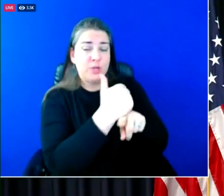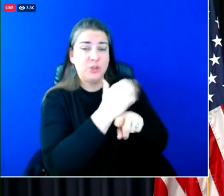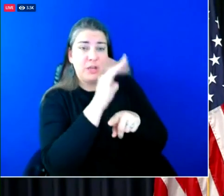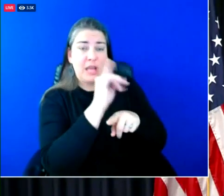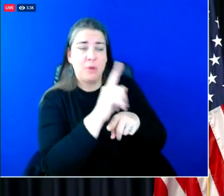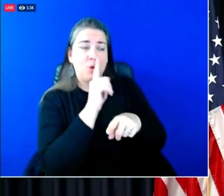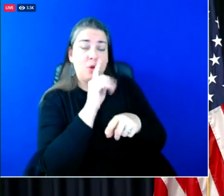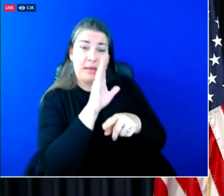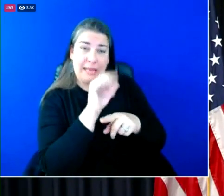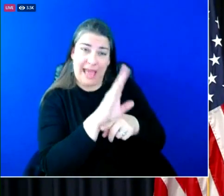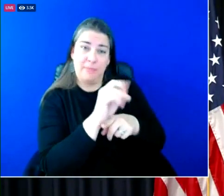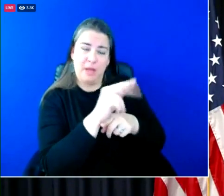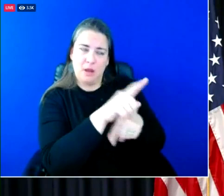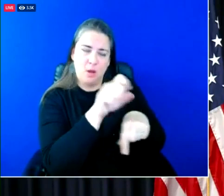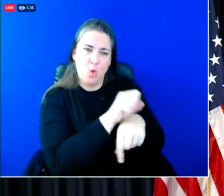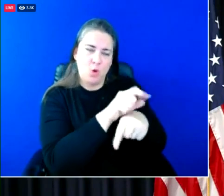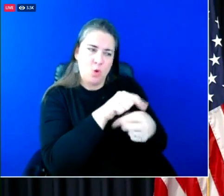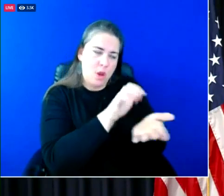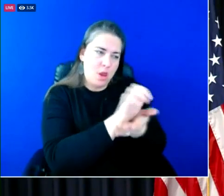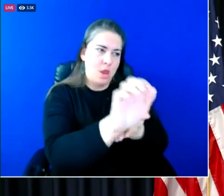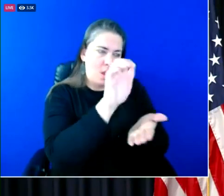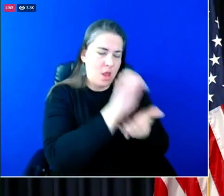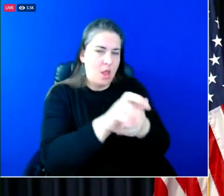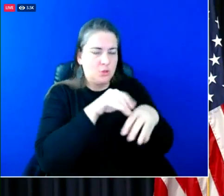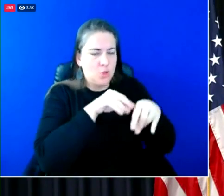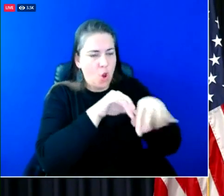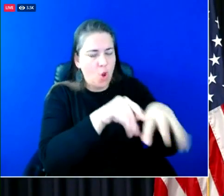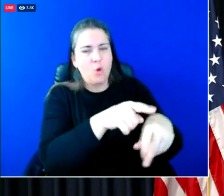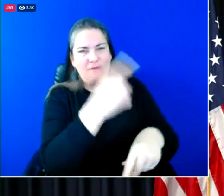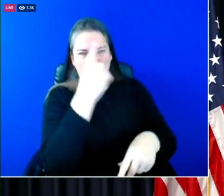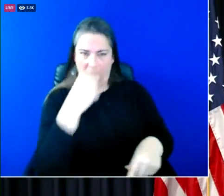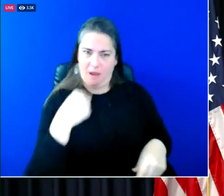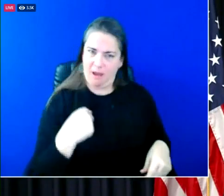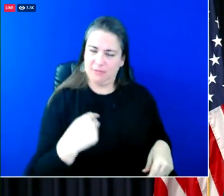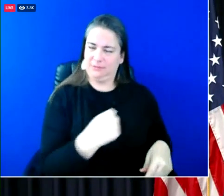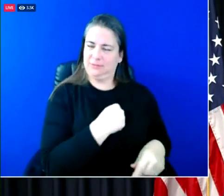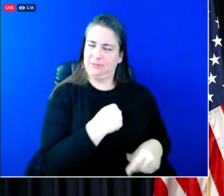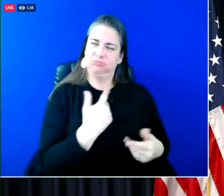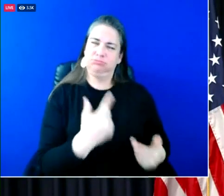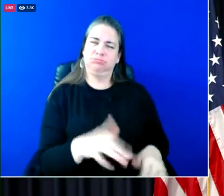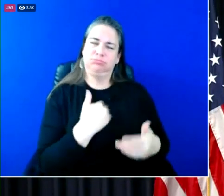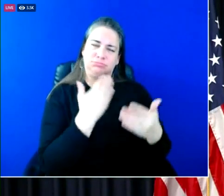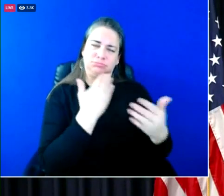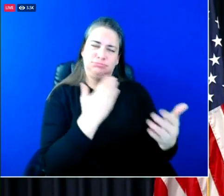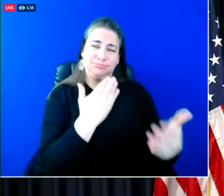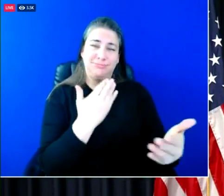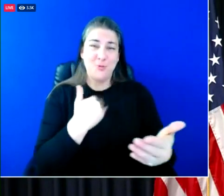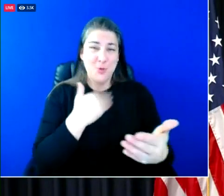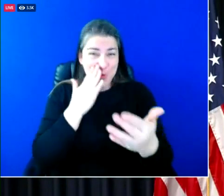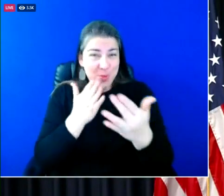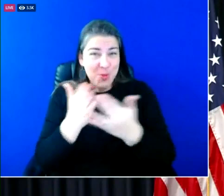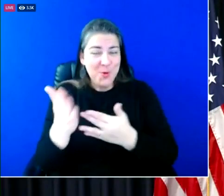trying to make them better for us. So we're gonna get through this. We're gonna get through this together too. With what we've been dealing with the